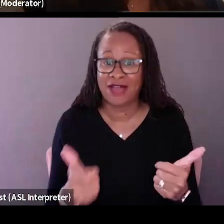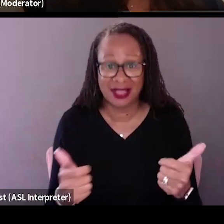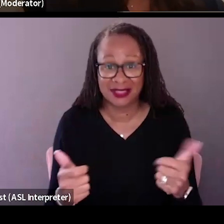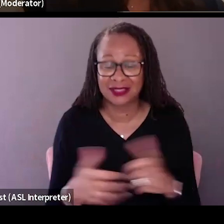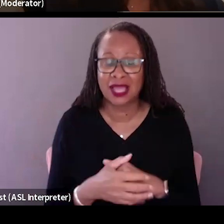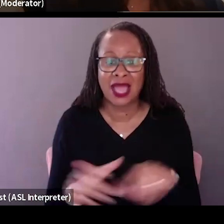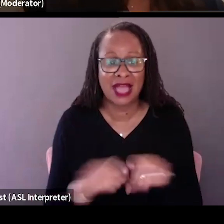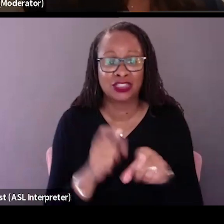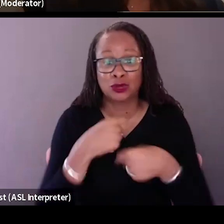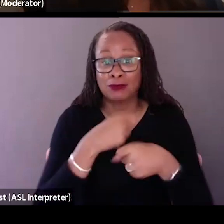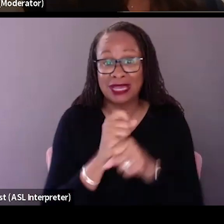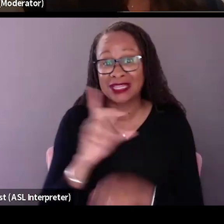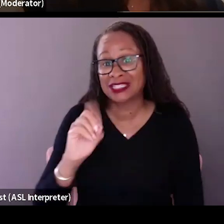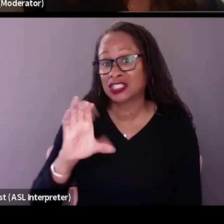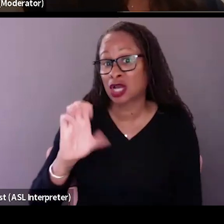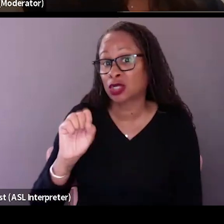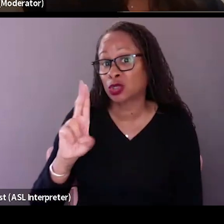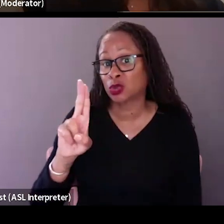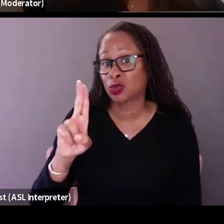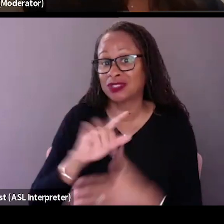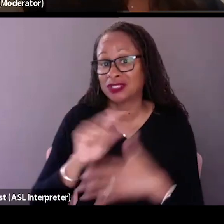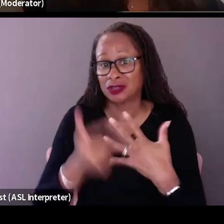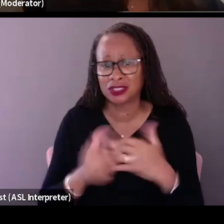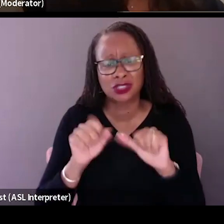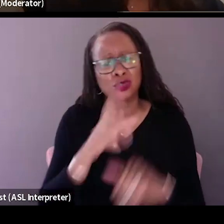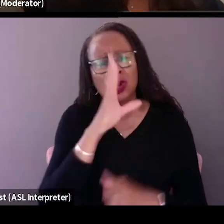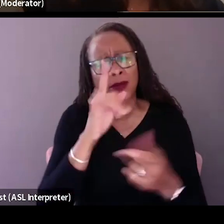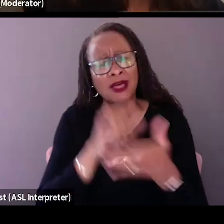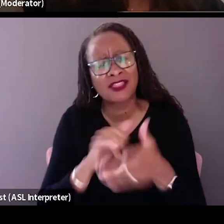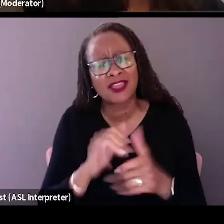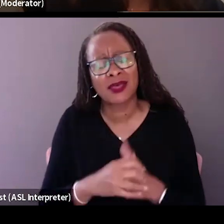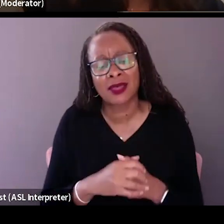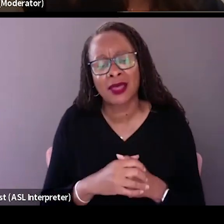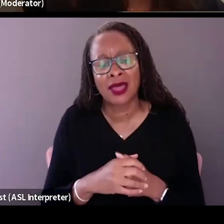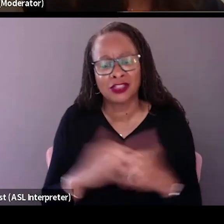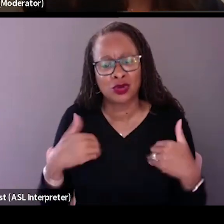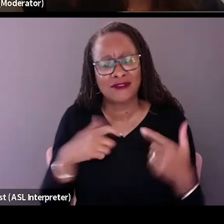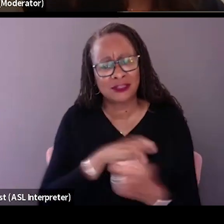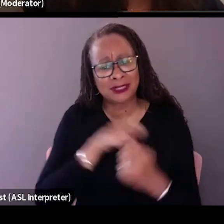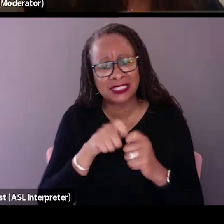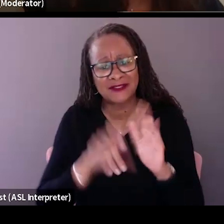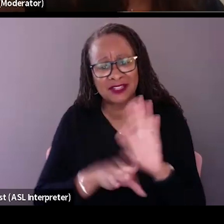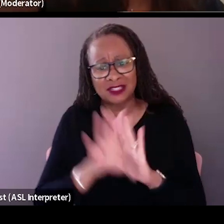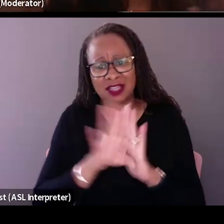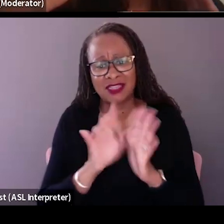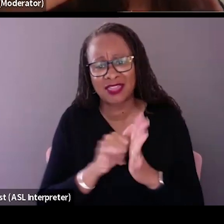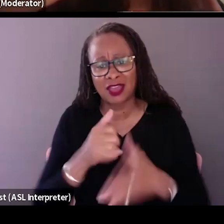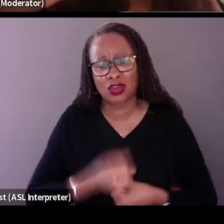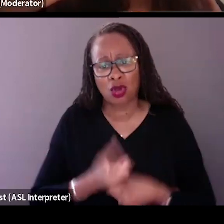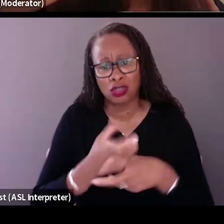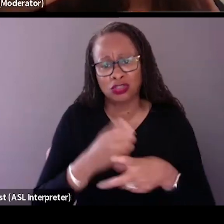Can you talk a little bit about that and whether there were certain developments that caused you to have to make U-turns